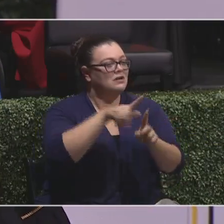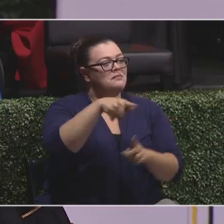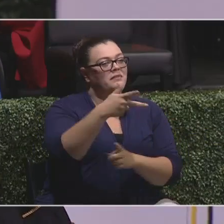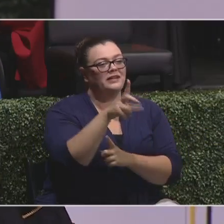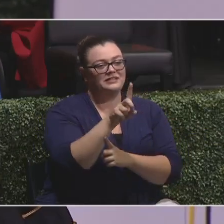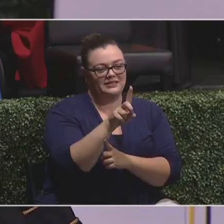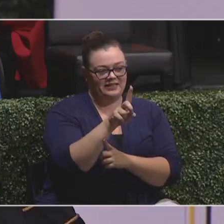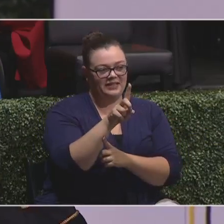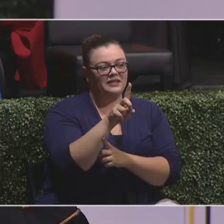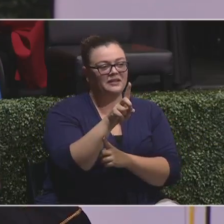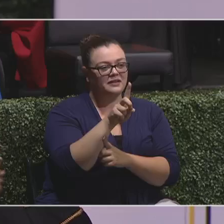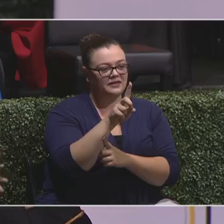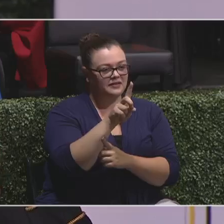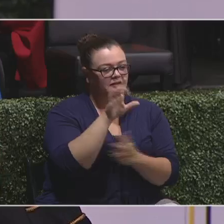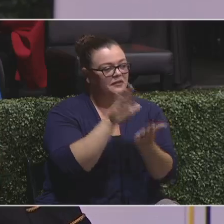STUDENTS OF COLOR WHO GO ON TO EARN THE PH.D. IN STEM FIELDS.